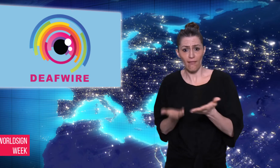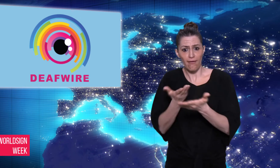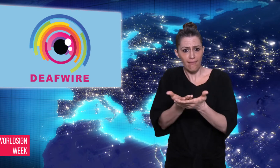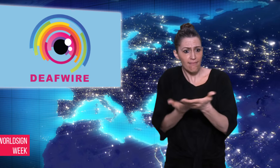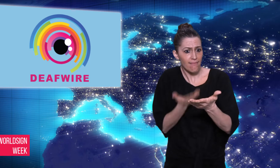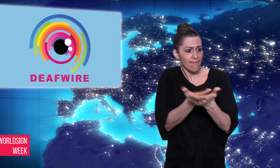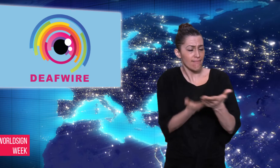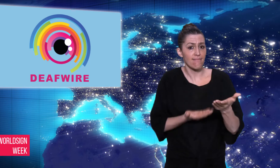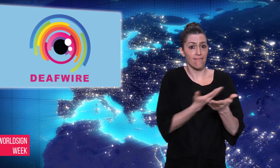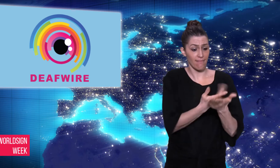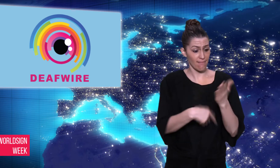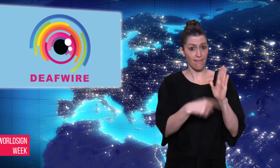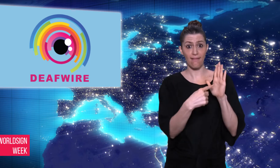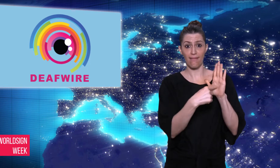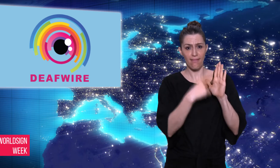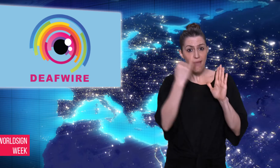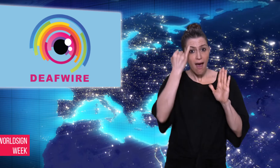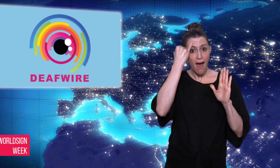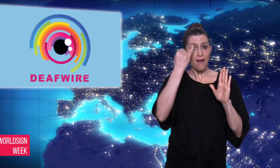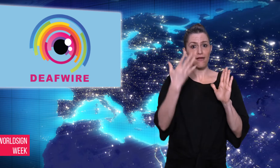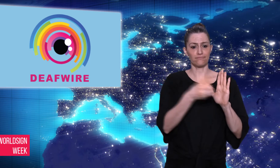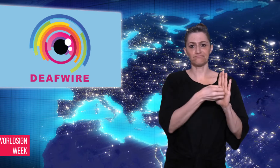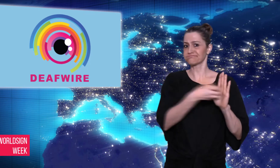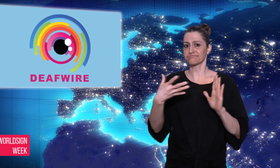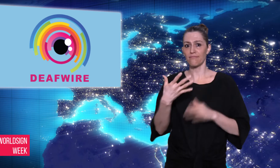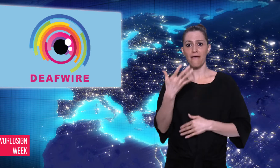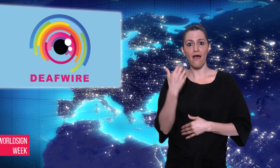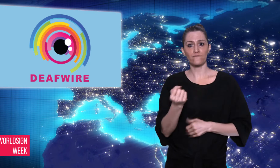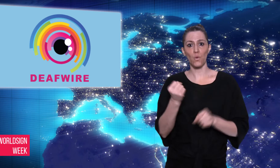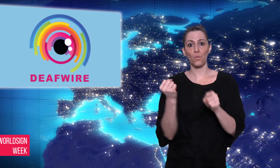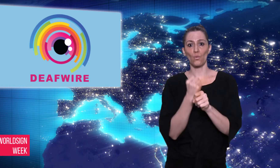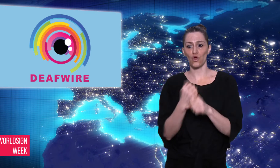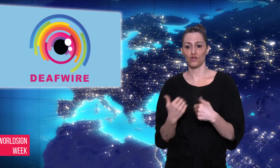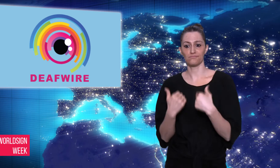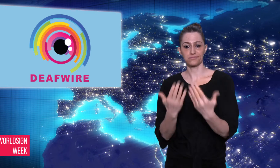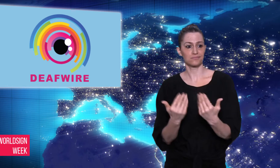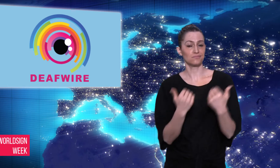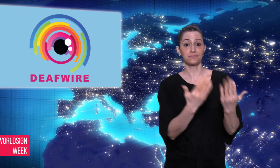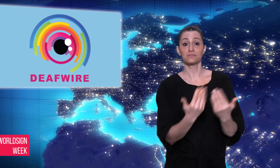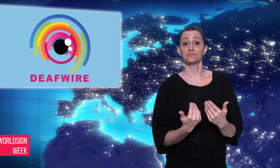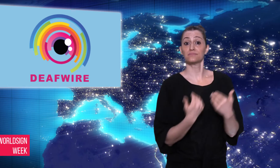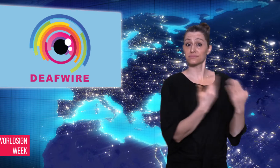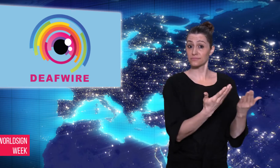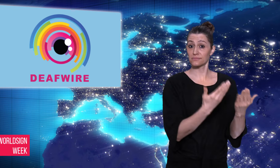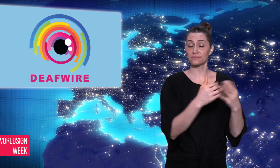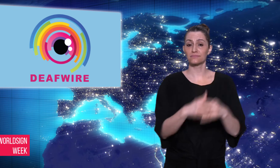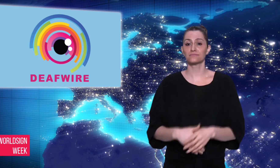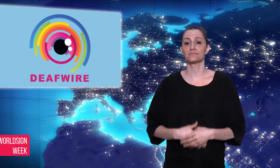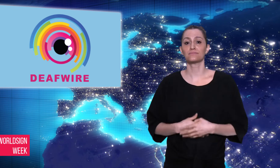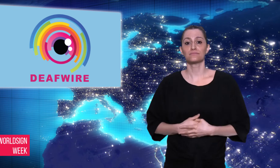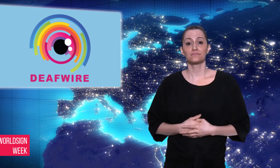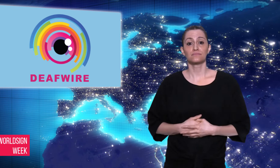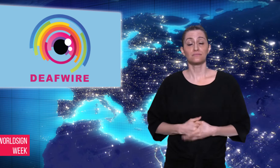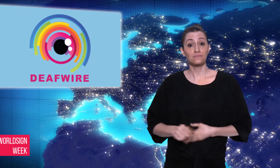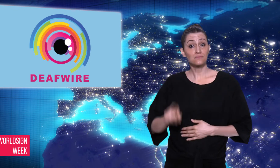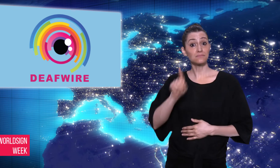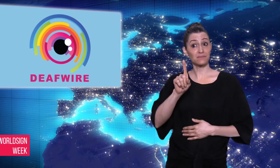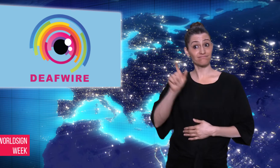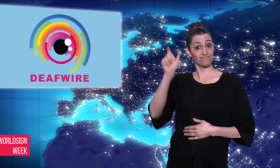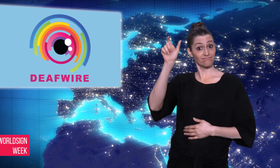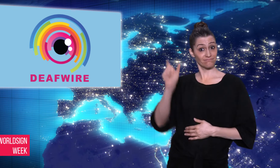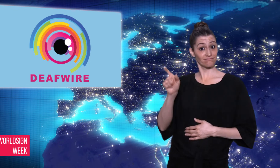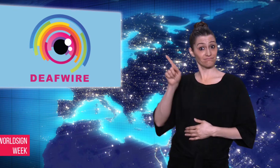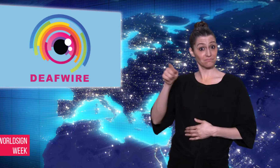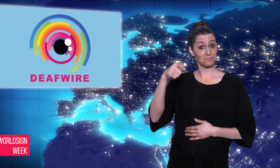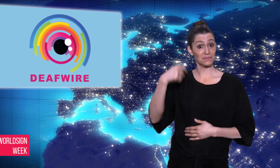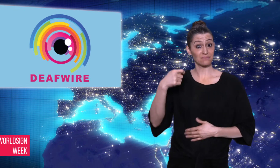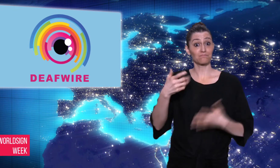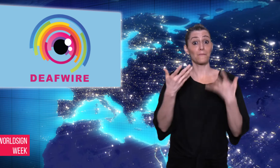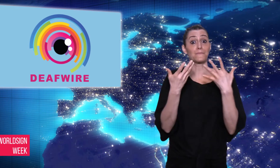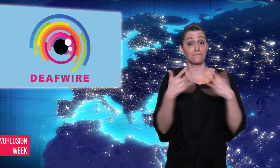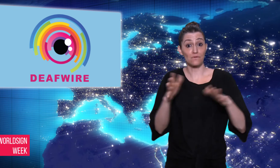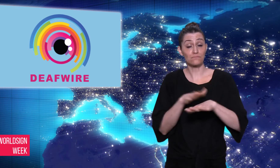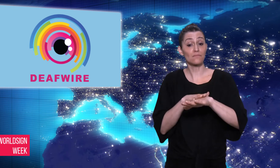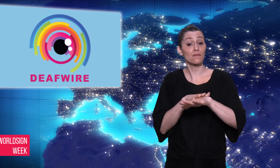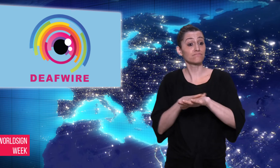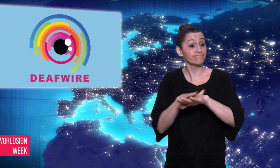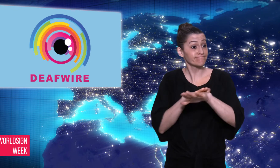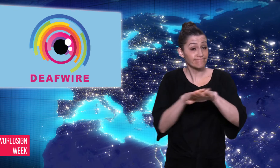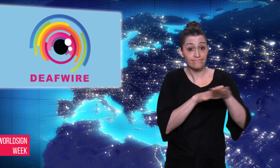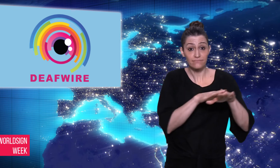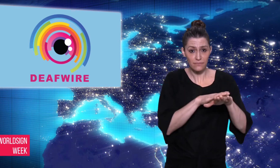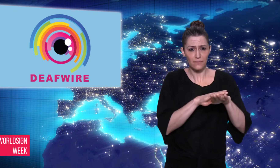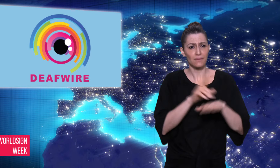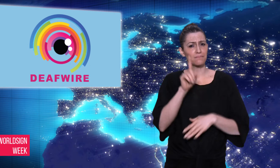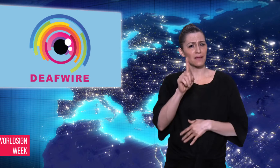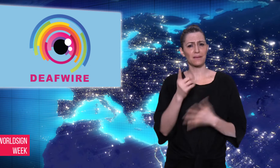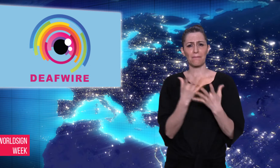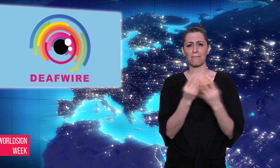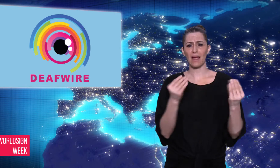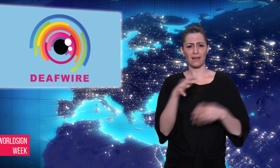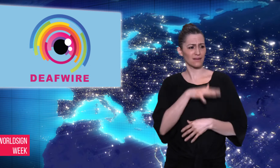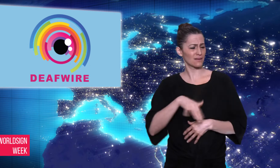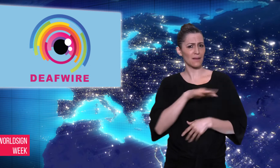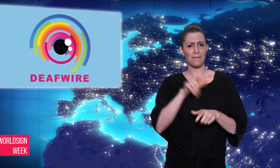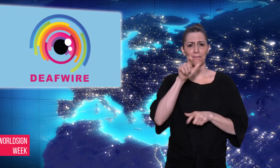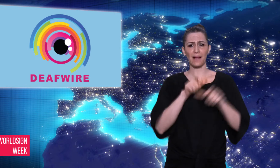disabilities through a governmental fund and